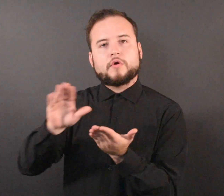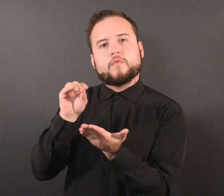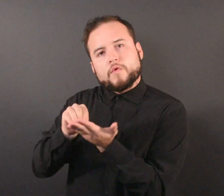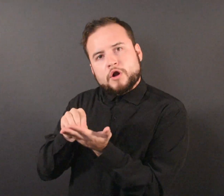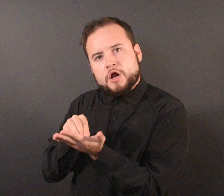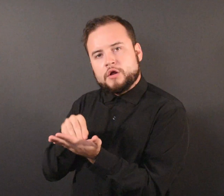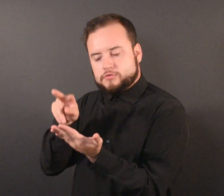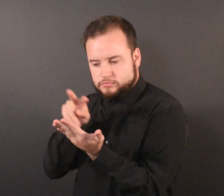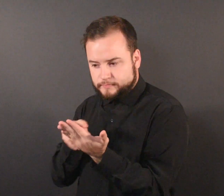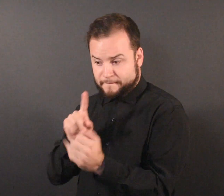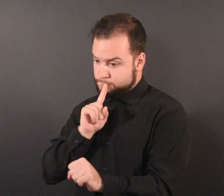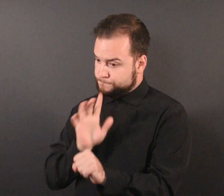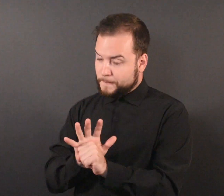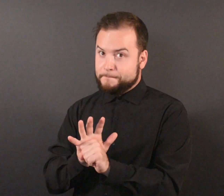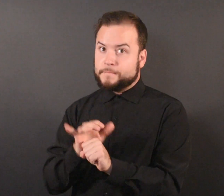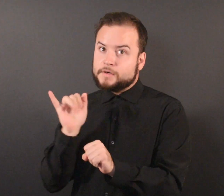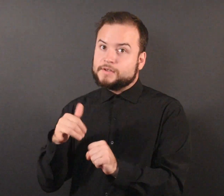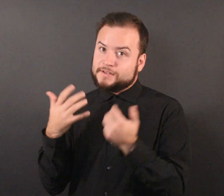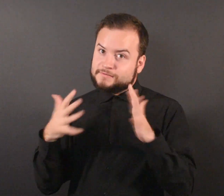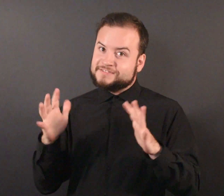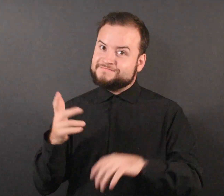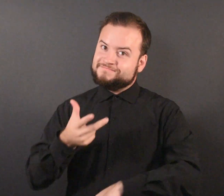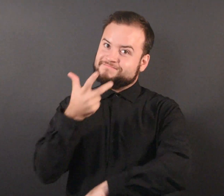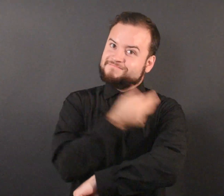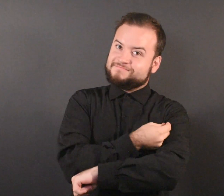and their children have received the MMR vaccine.